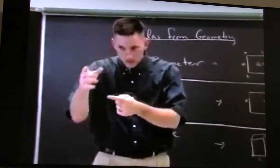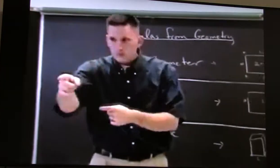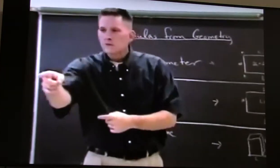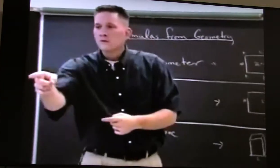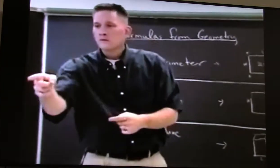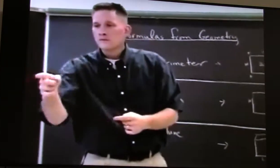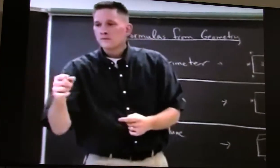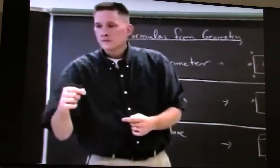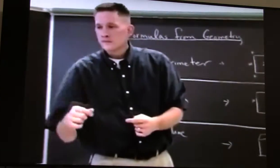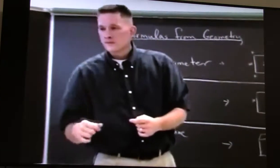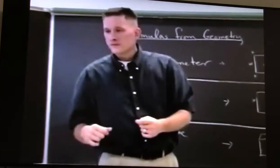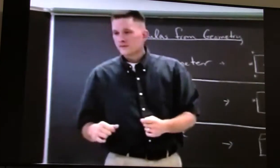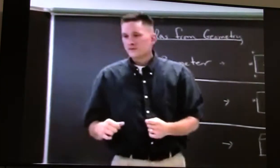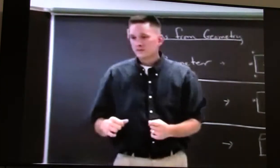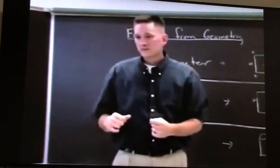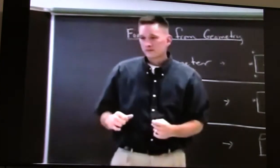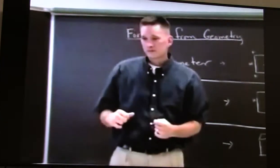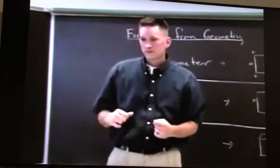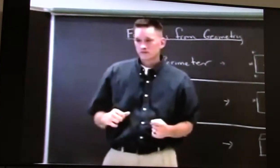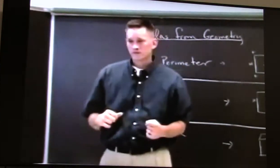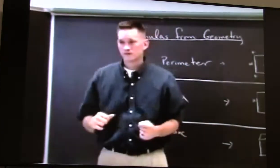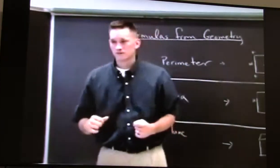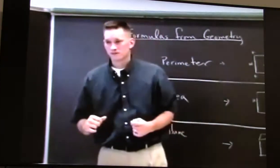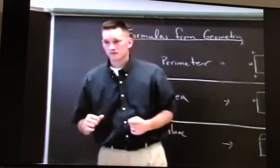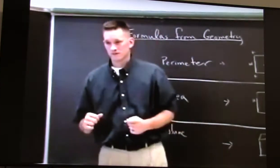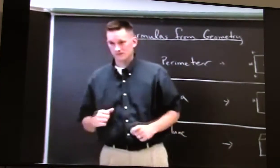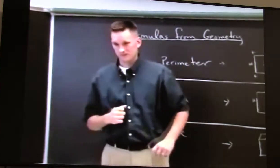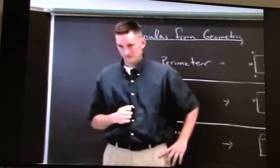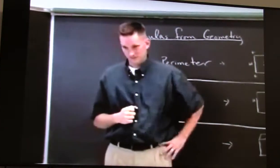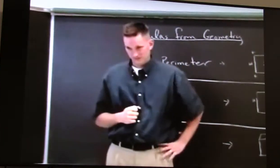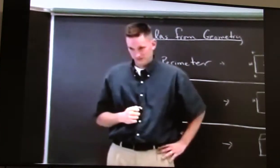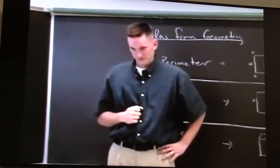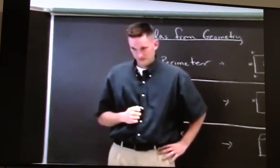Do you know do you know?